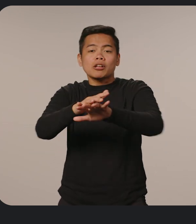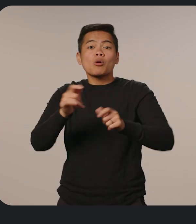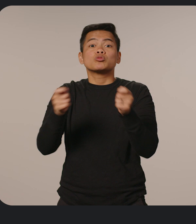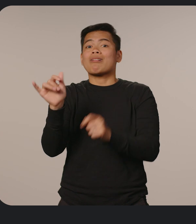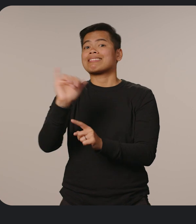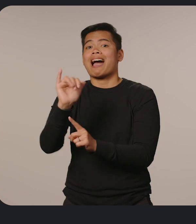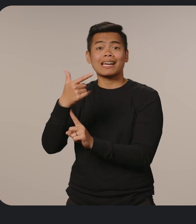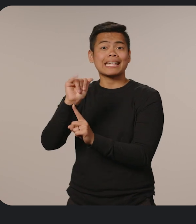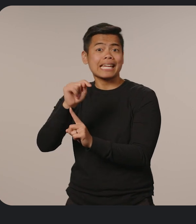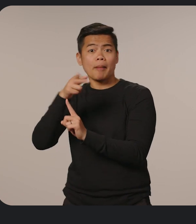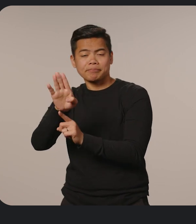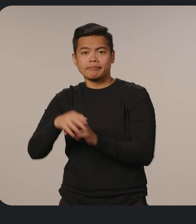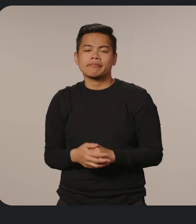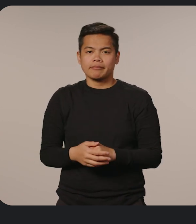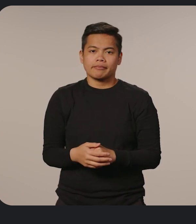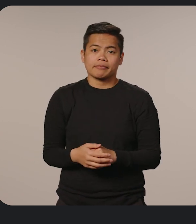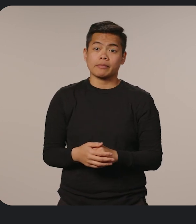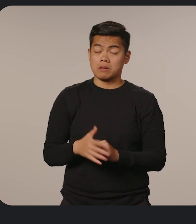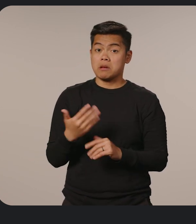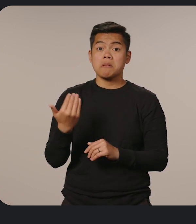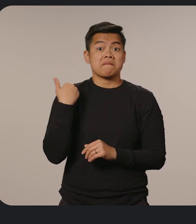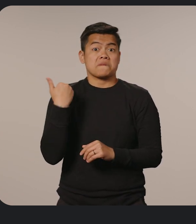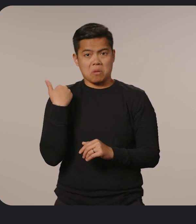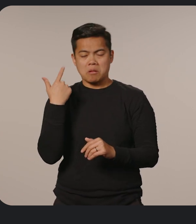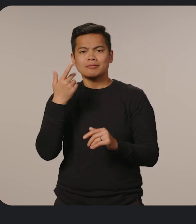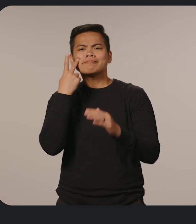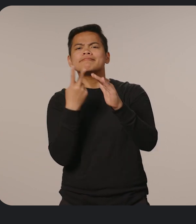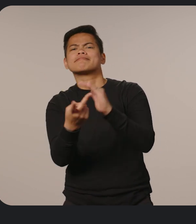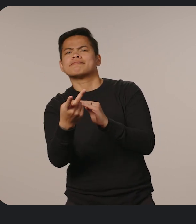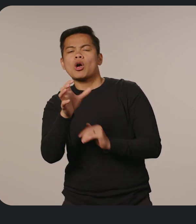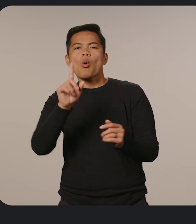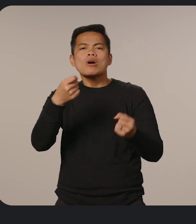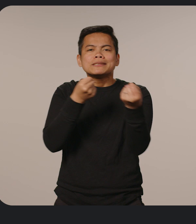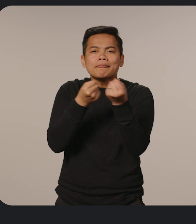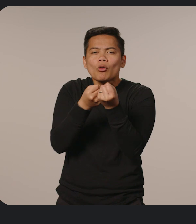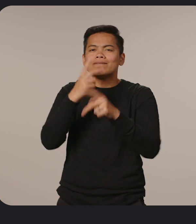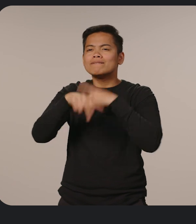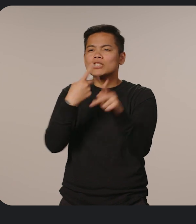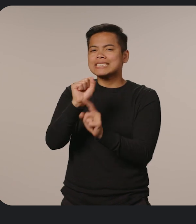systems like GitHub before preview channels only supported